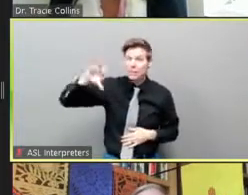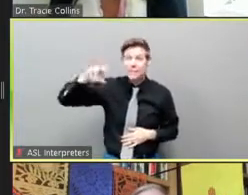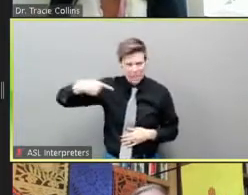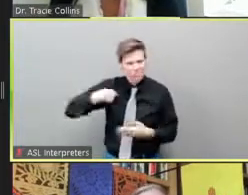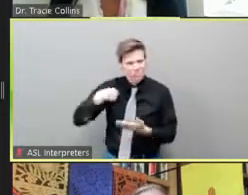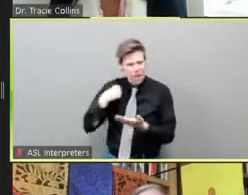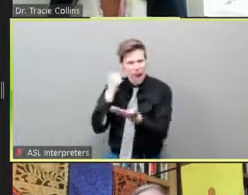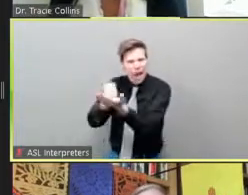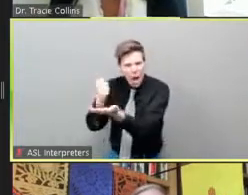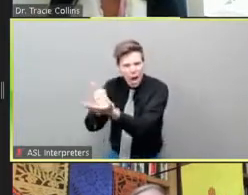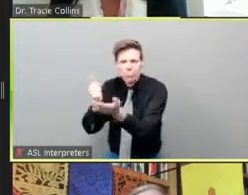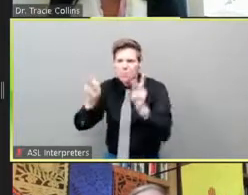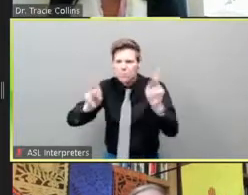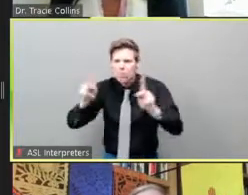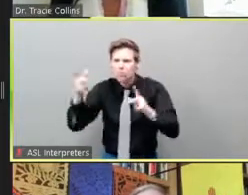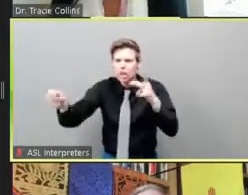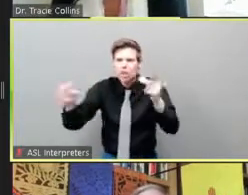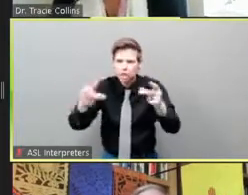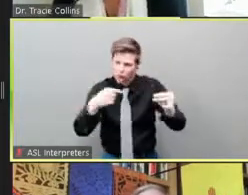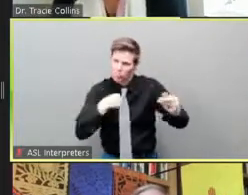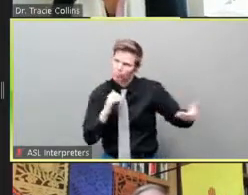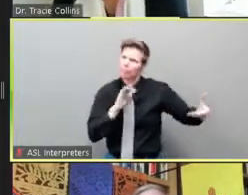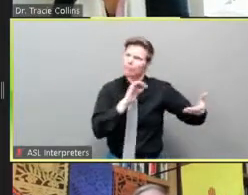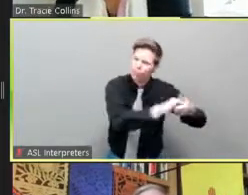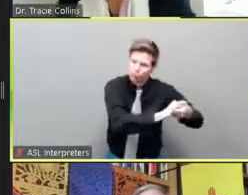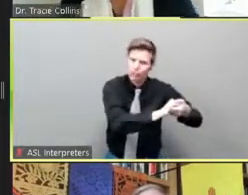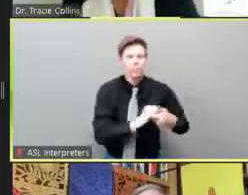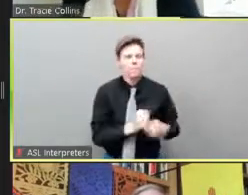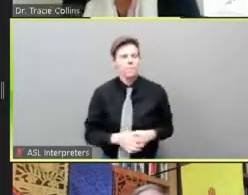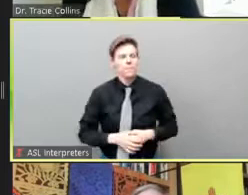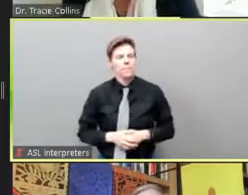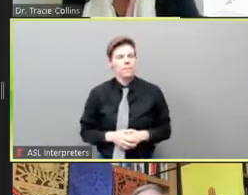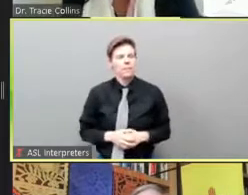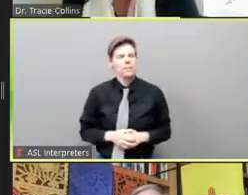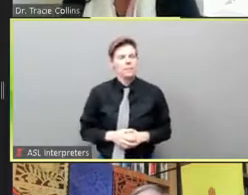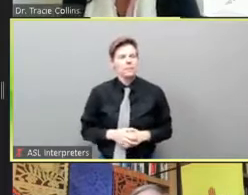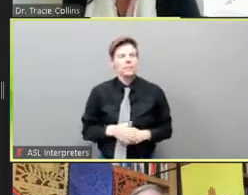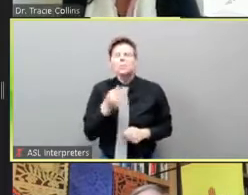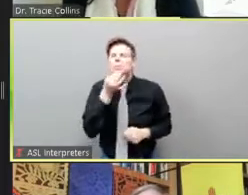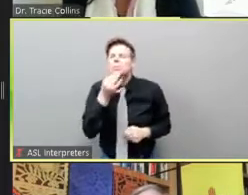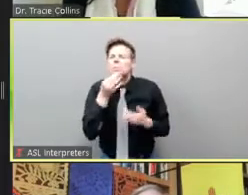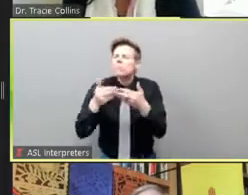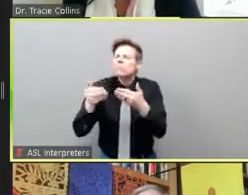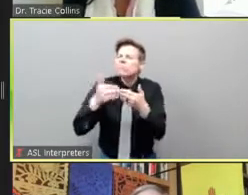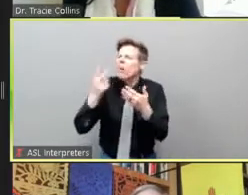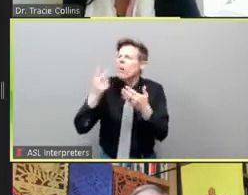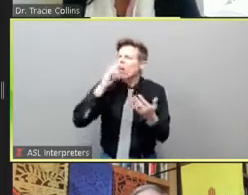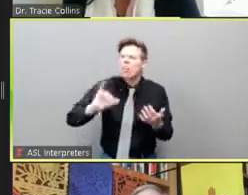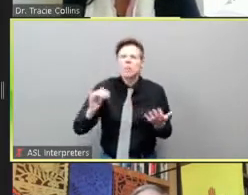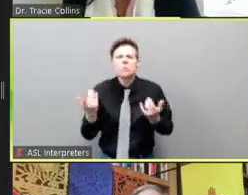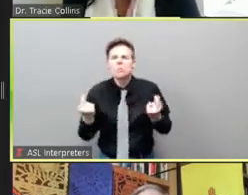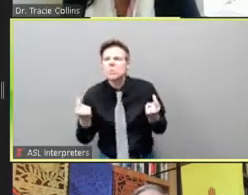next slide. So as far as what's coming soon, um, on site vaccination events